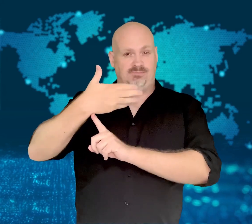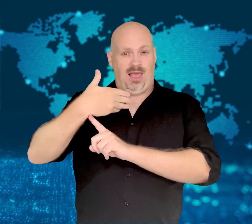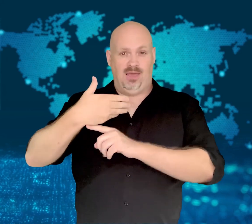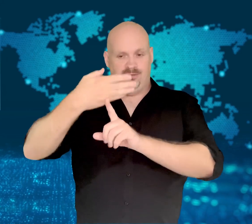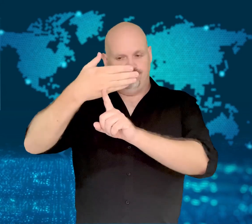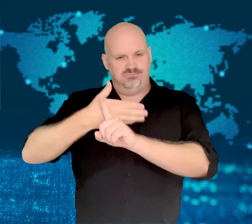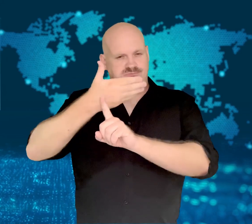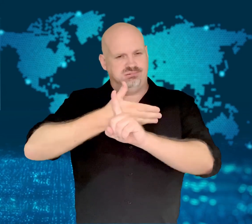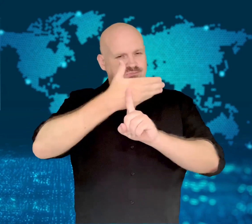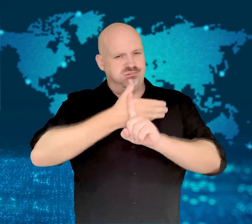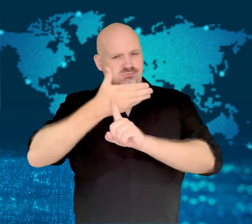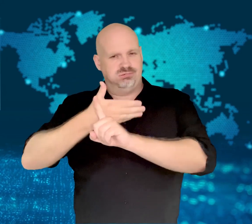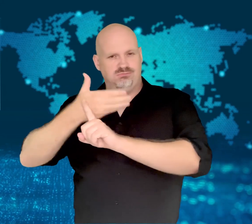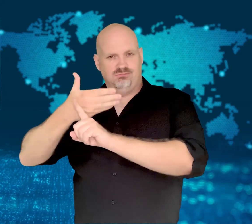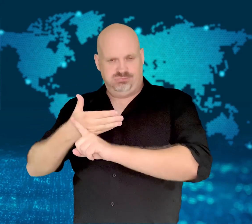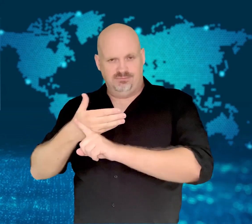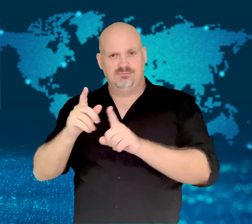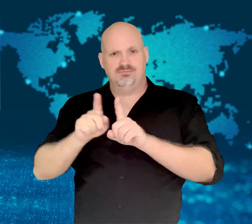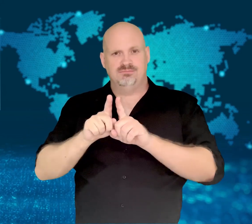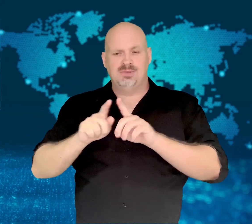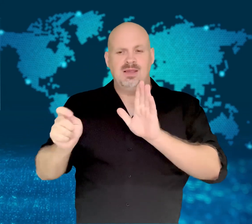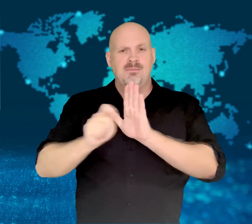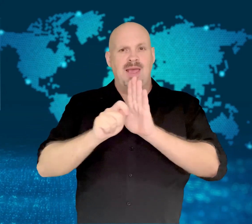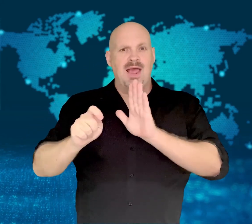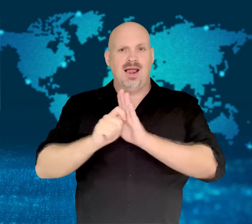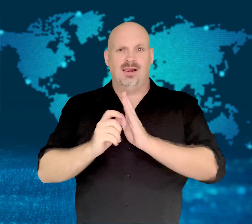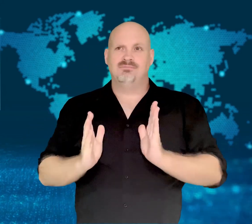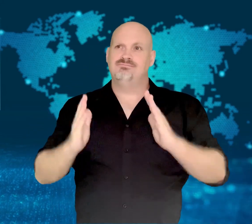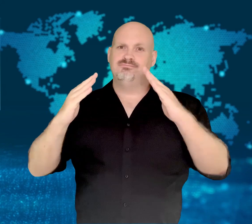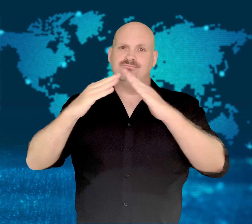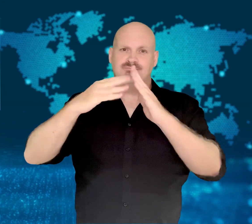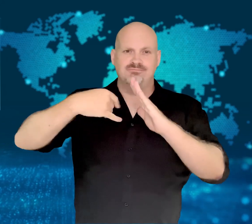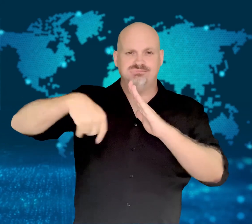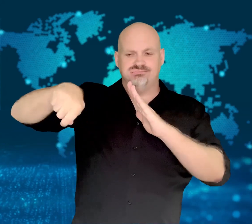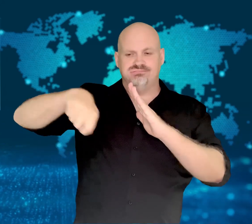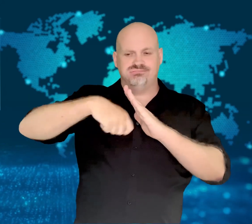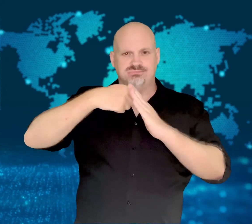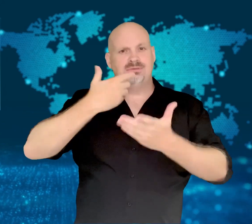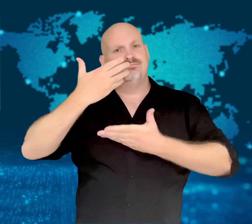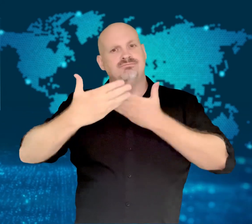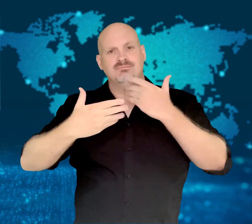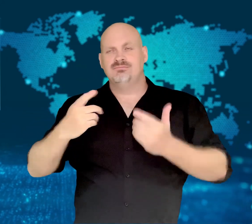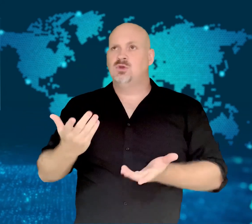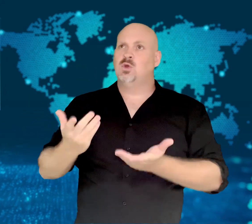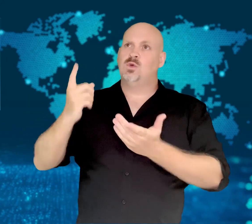In addition, flags in the country were lowered to half-staff